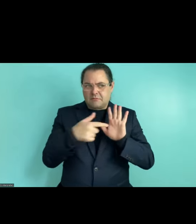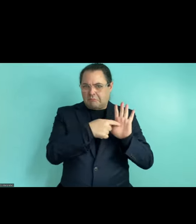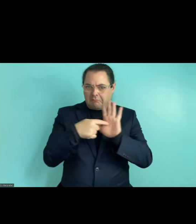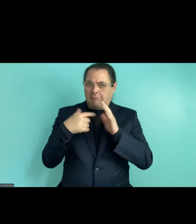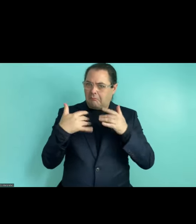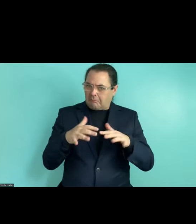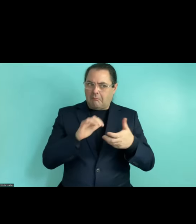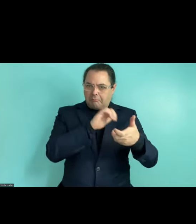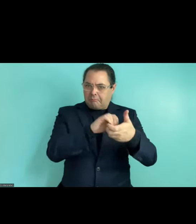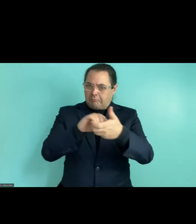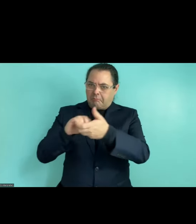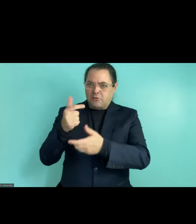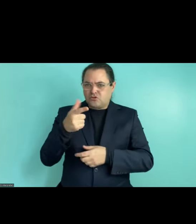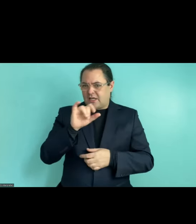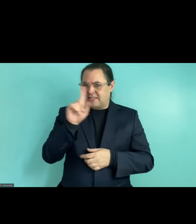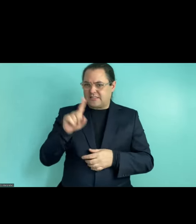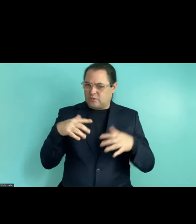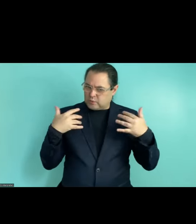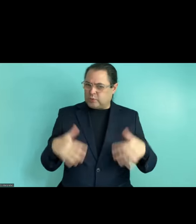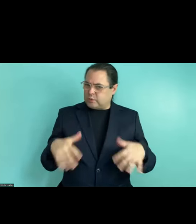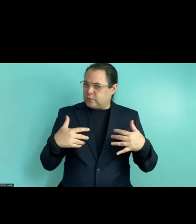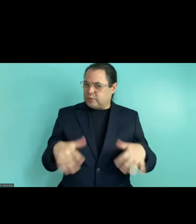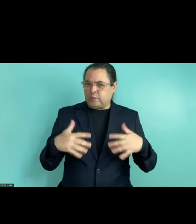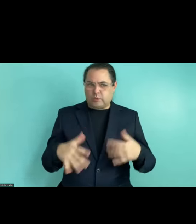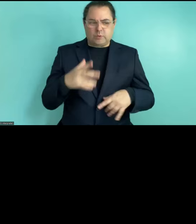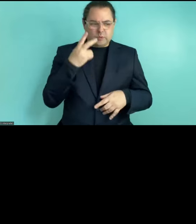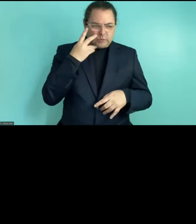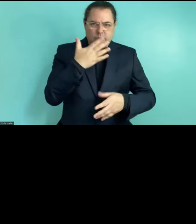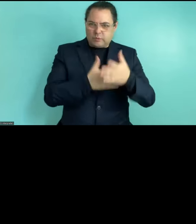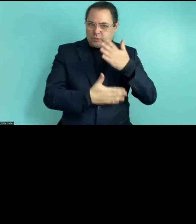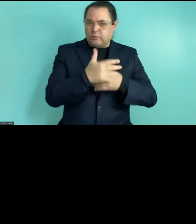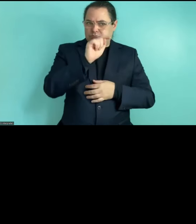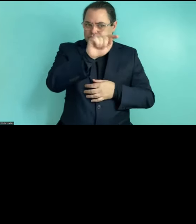I actually did the blue pi they don't know keys defaulters initiative Tony jLj papa.